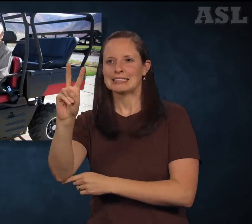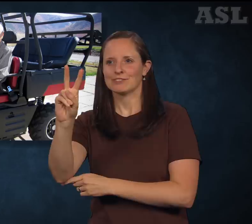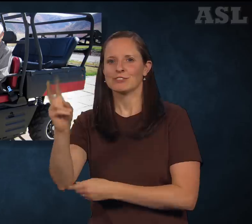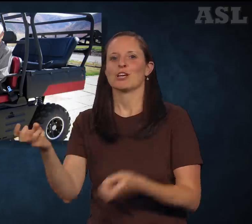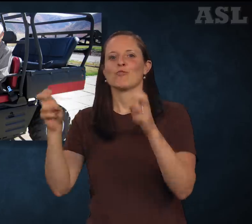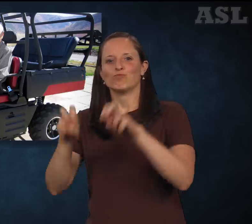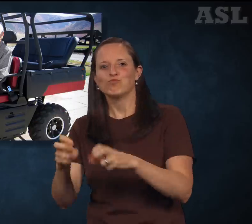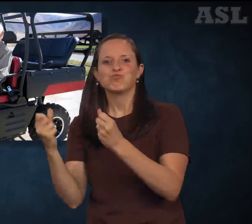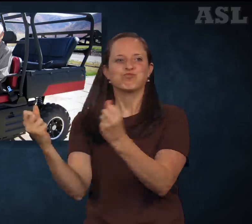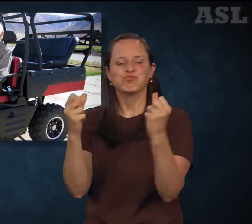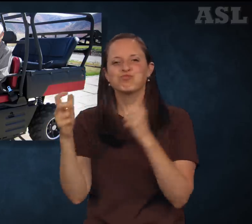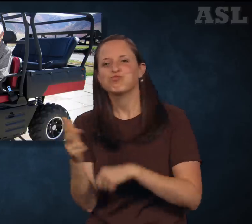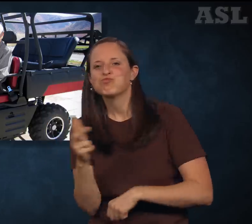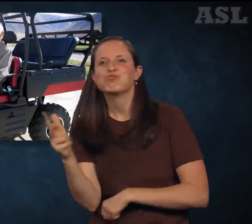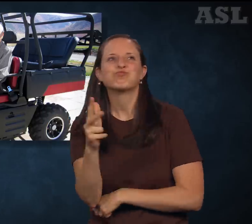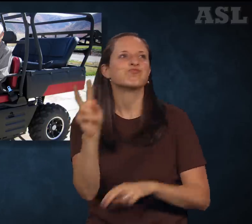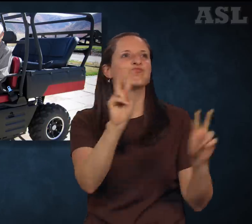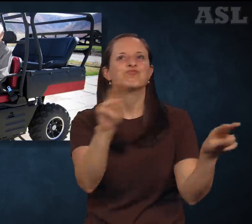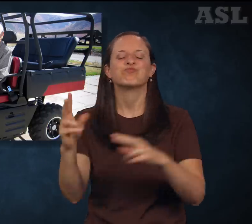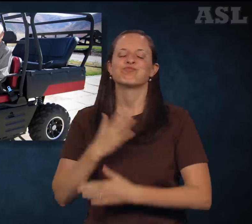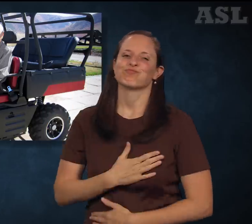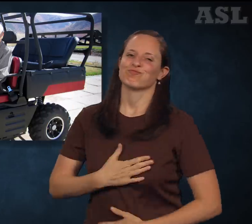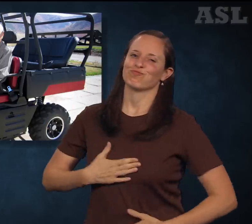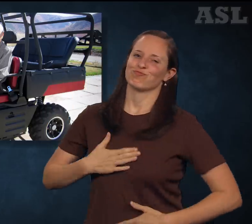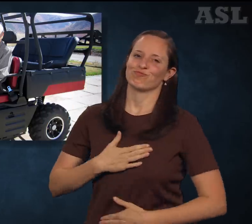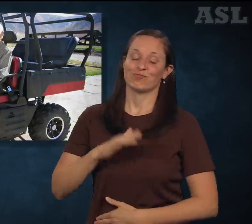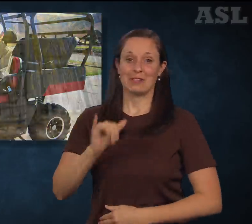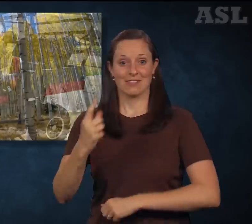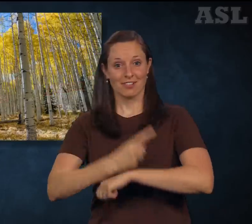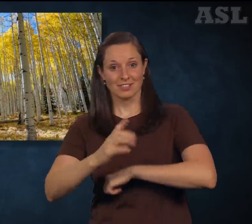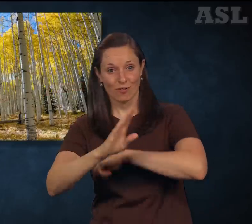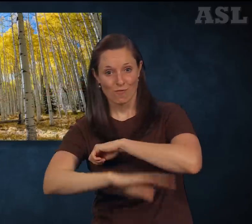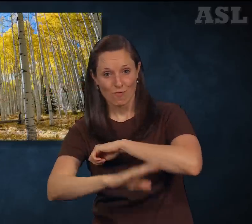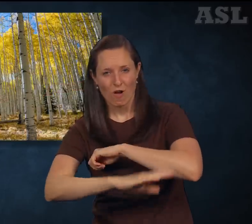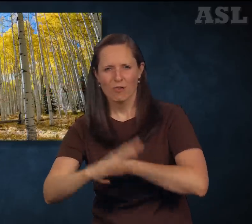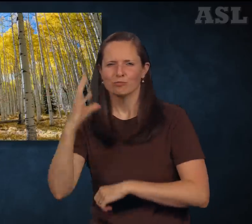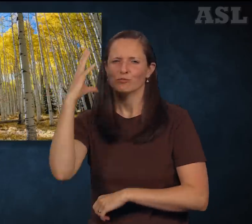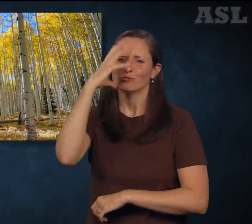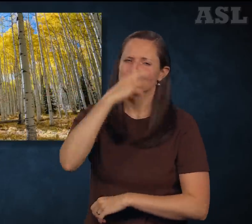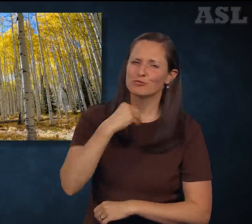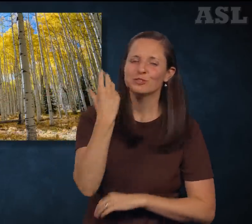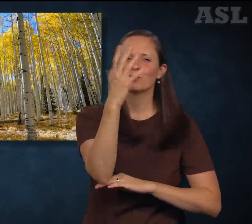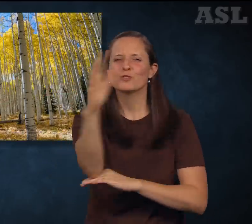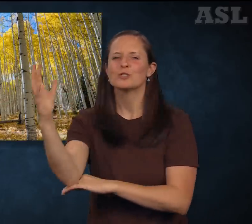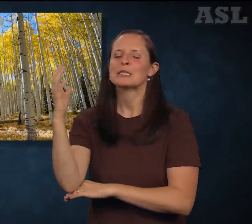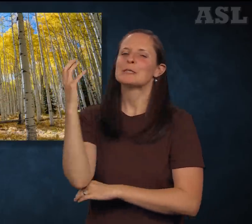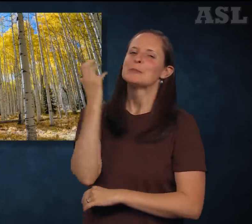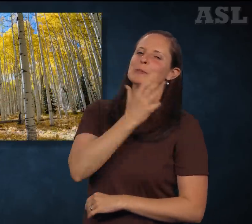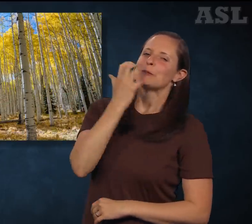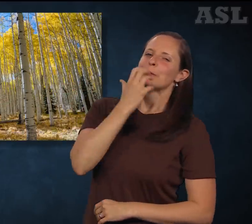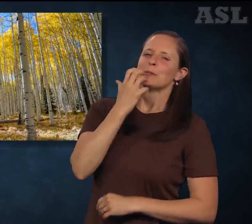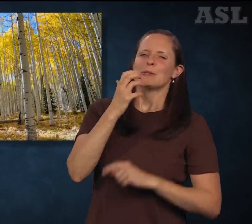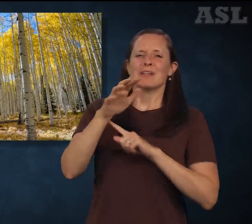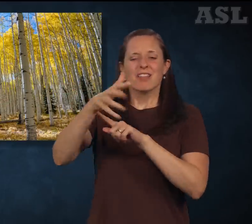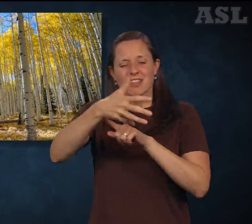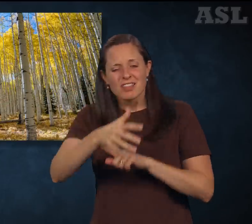SISTERS, WHOM WE LOVE AND BELIEVE IN, I'D LIKE TO BEGIN BY TELLING YOU WHAT MY HUSBAND